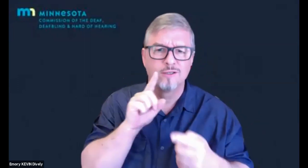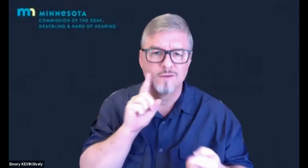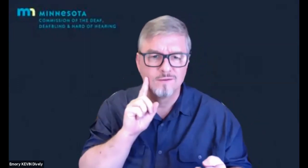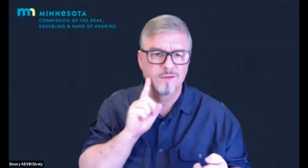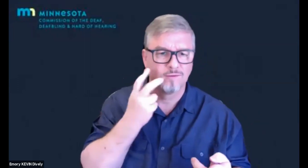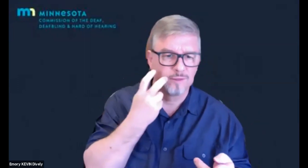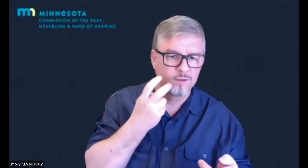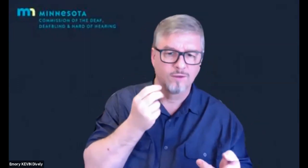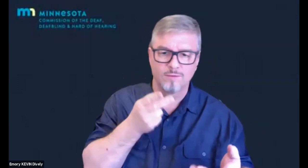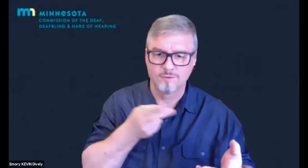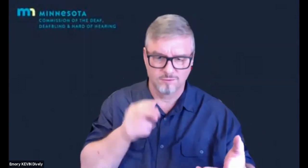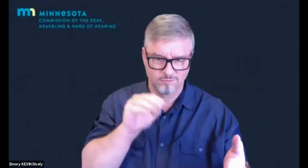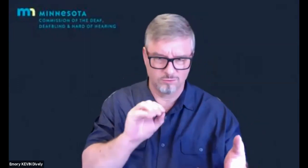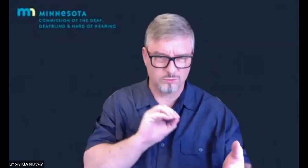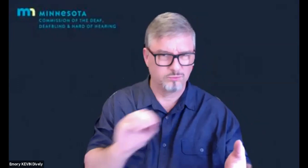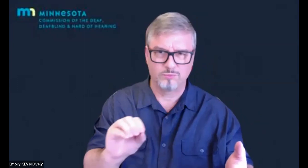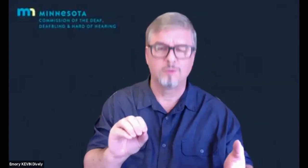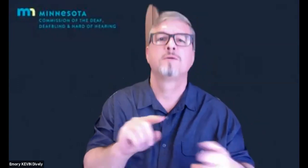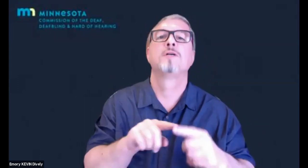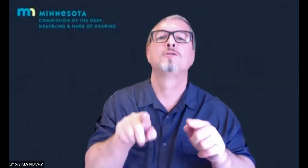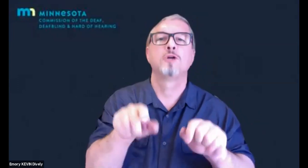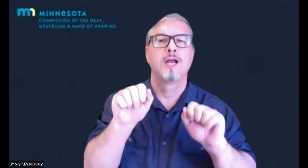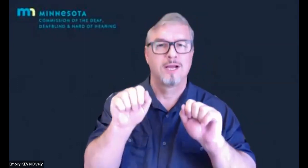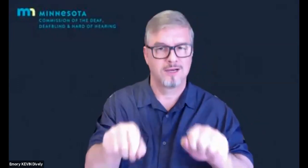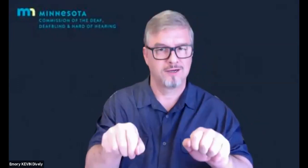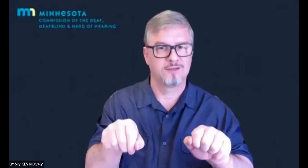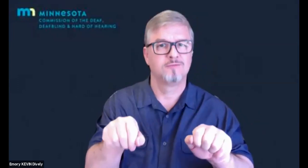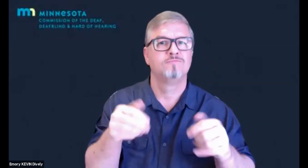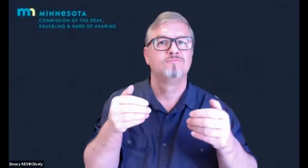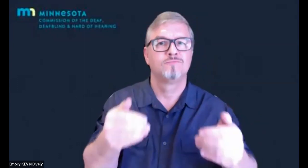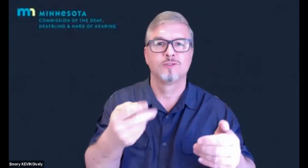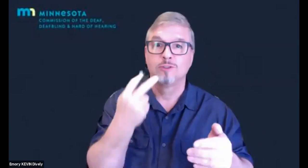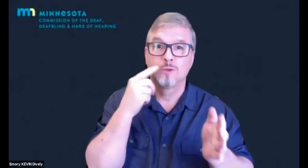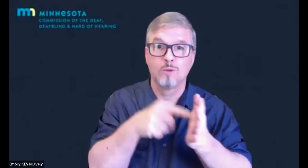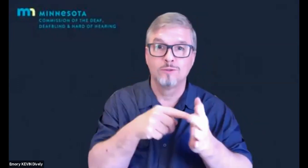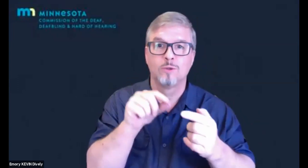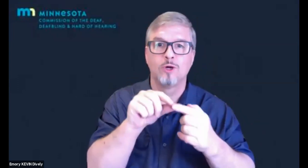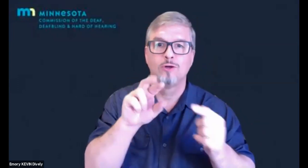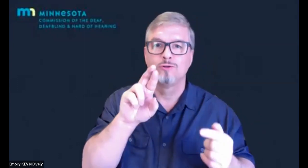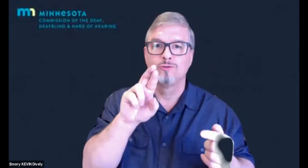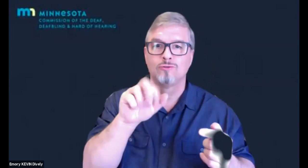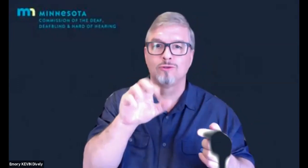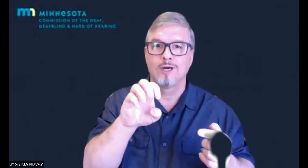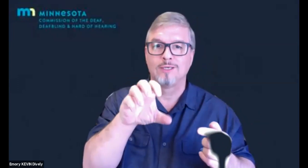census. Where do I put that information? Emory: That's a very important question. We may be looking for those